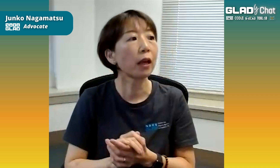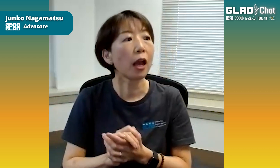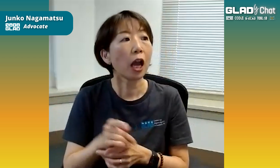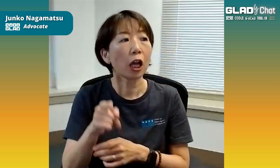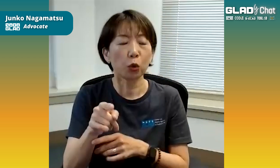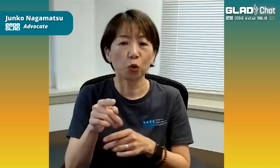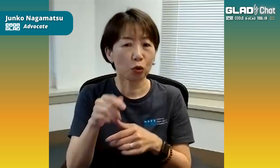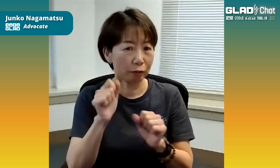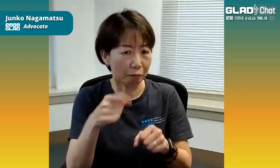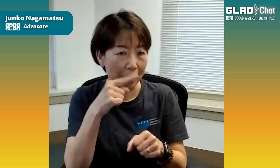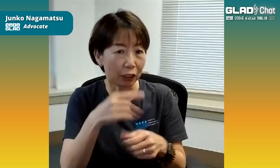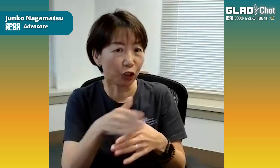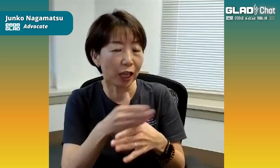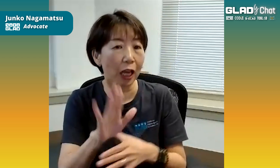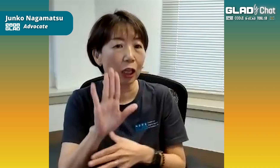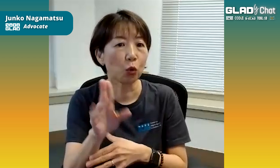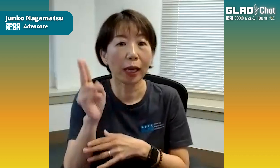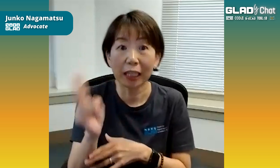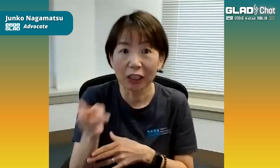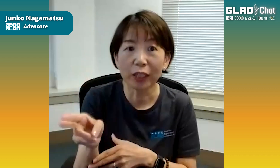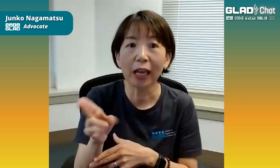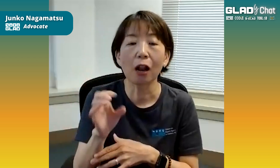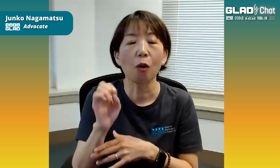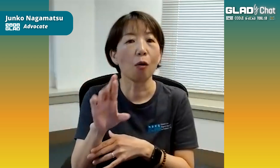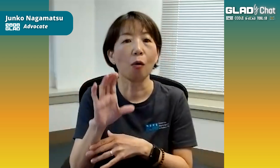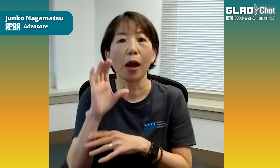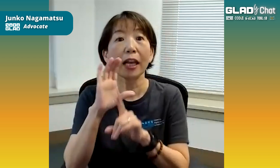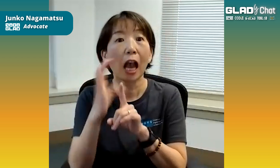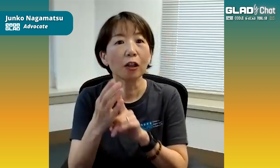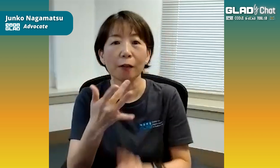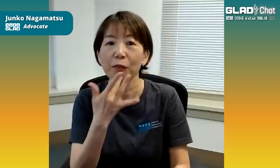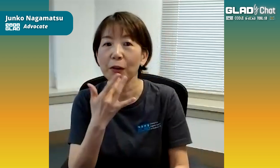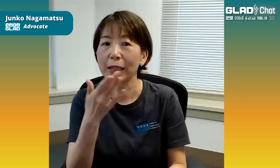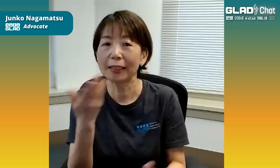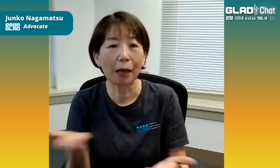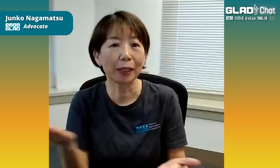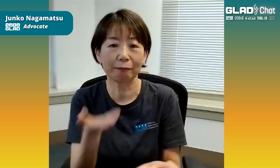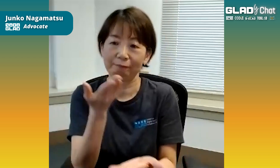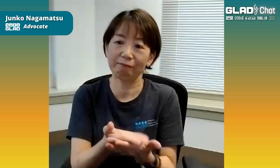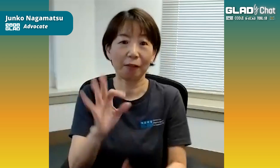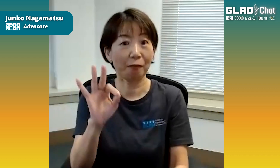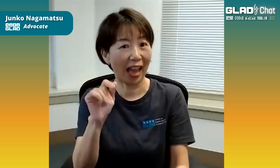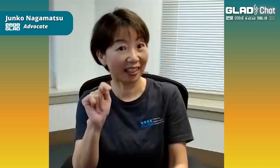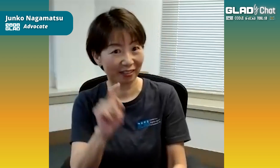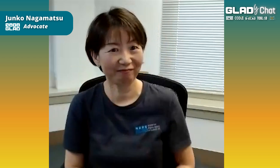can you share your favorite historical or cultural facts about Taiwan?